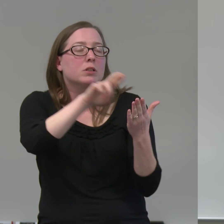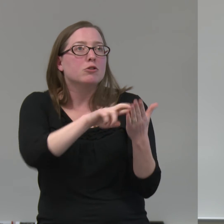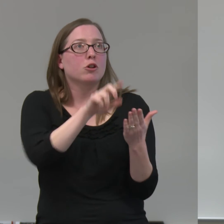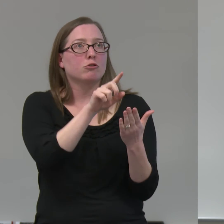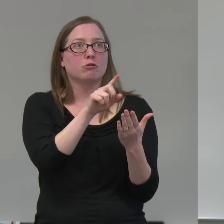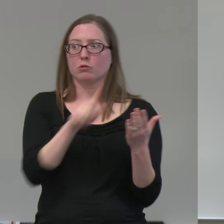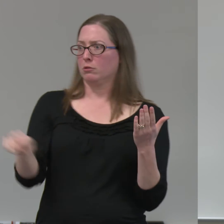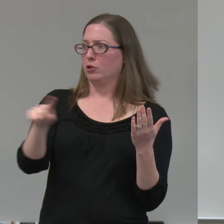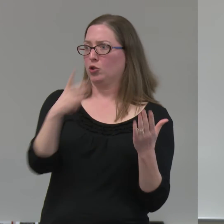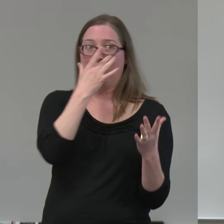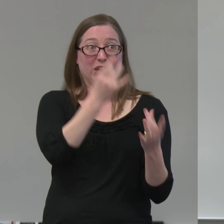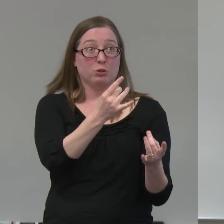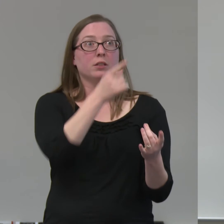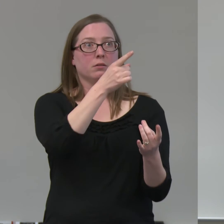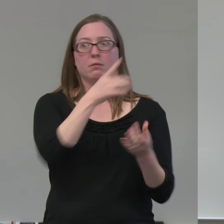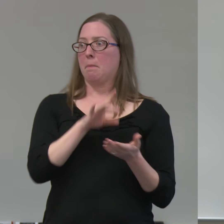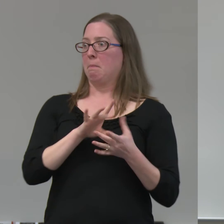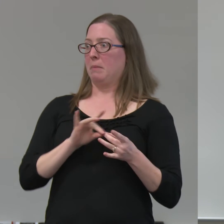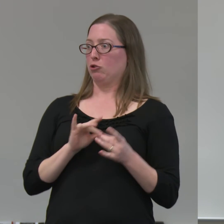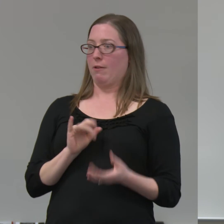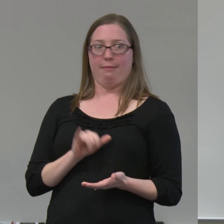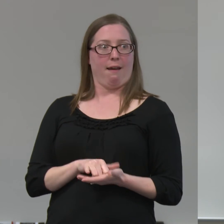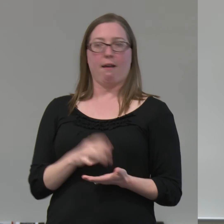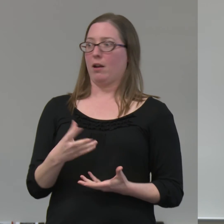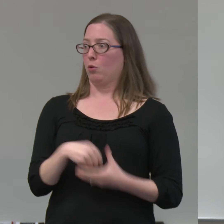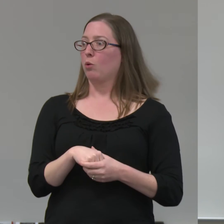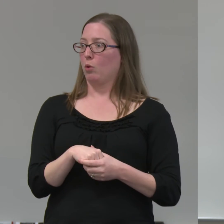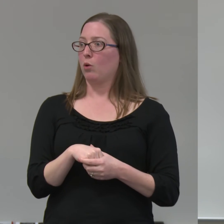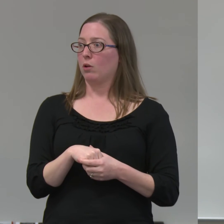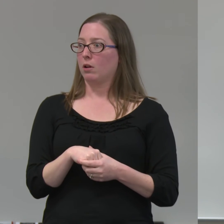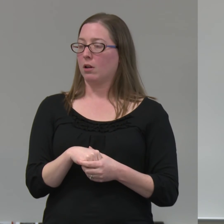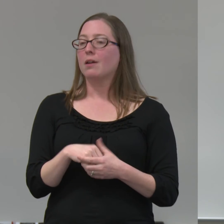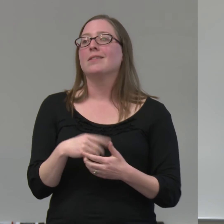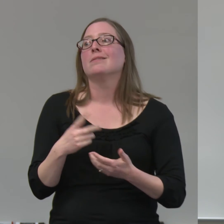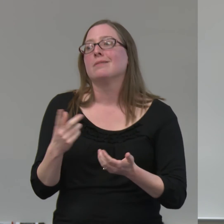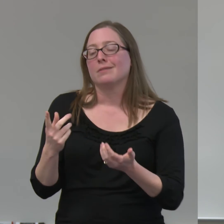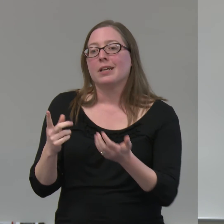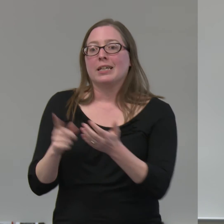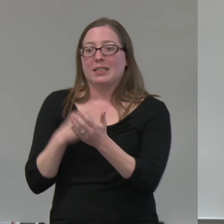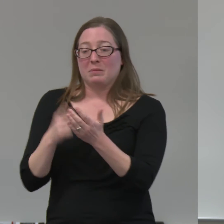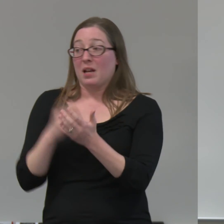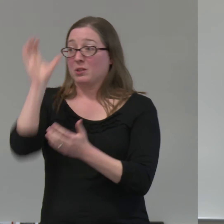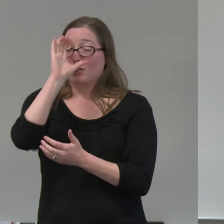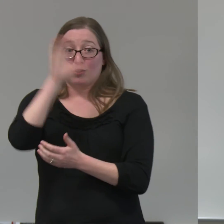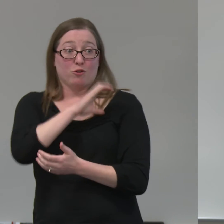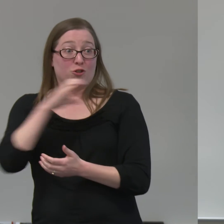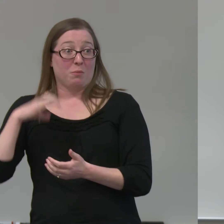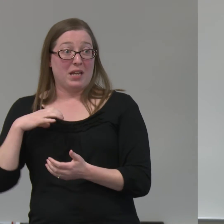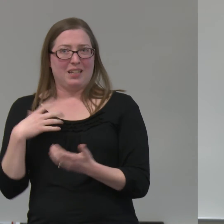in that school because I have seen admissions committees say many times, "I don't see any reason "why they're applying here.